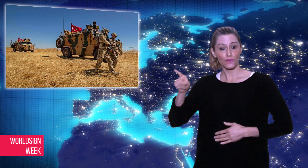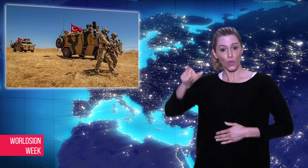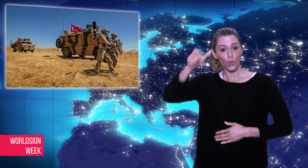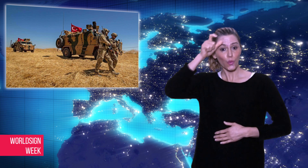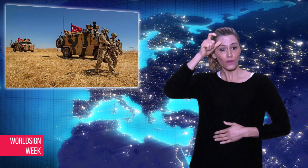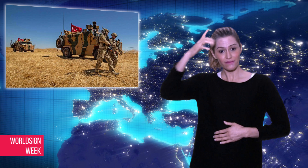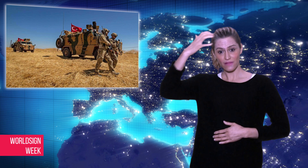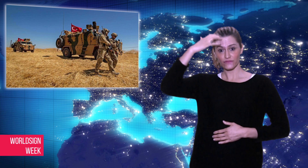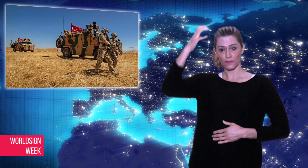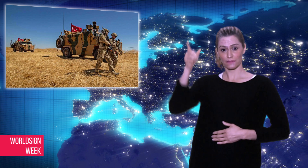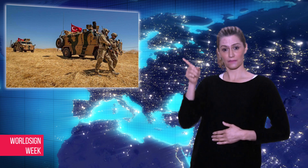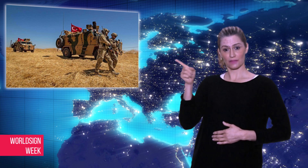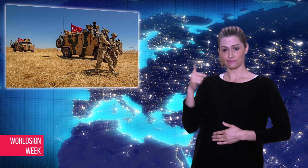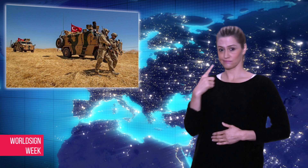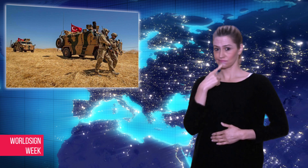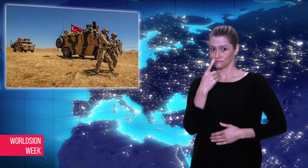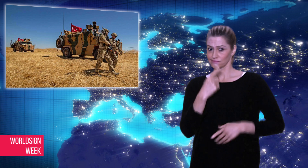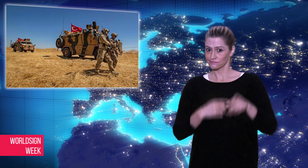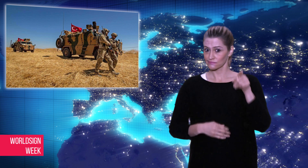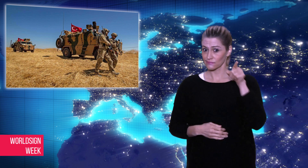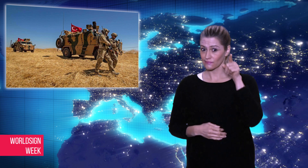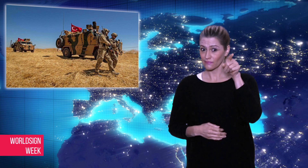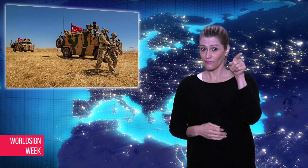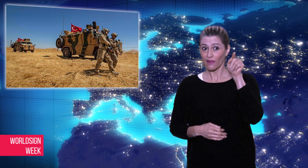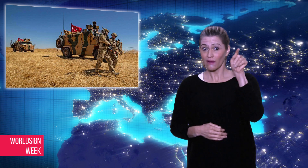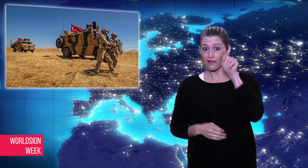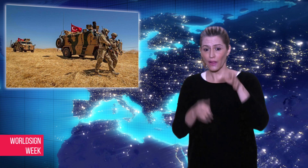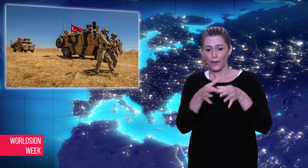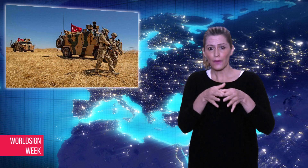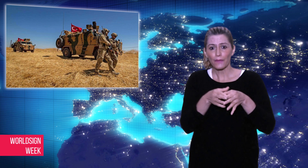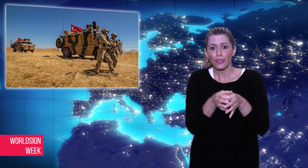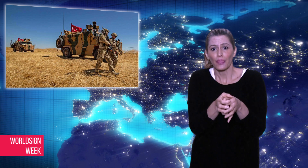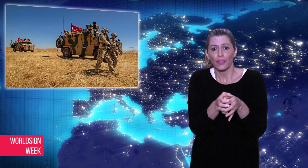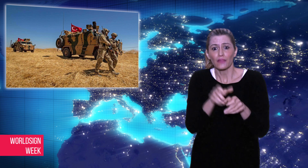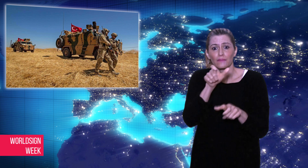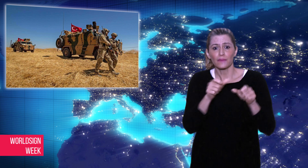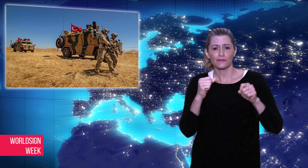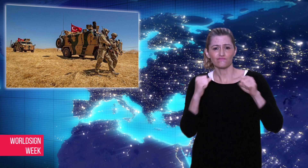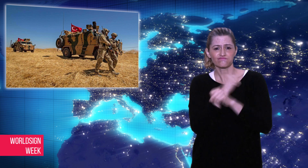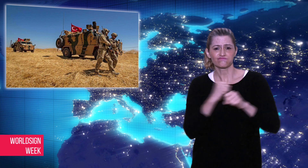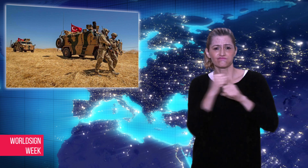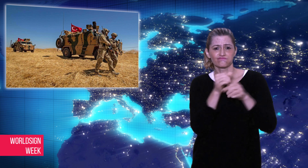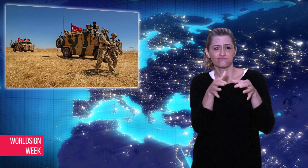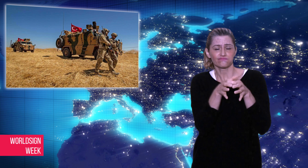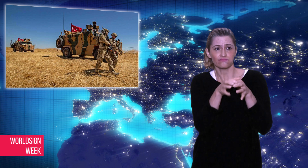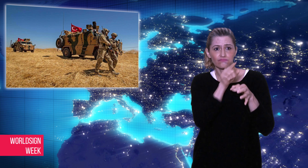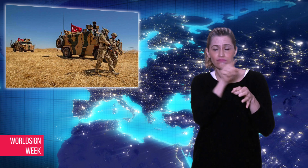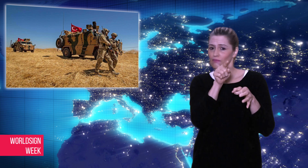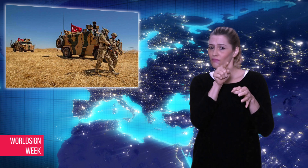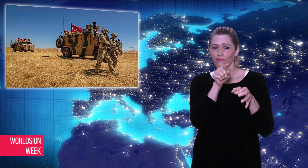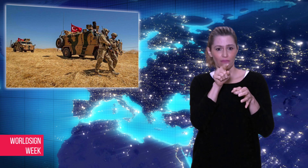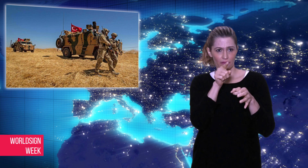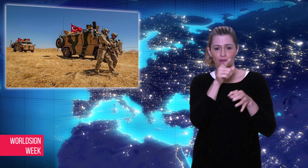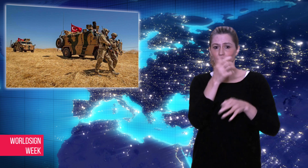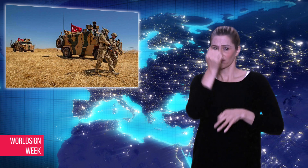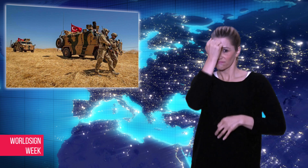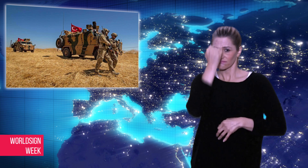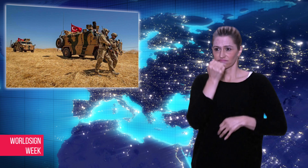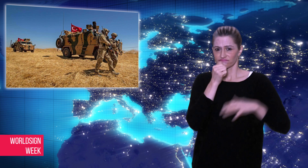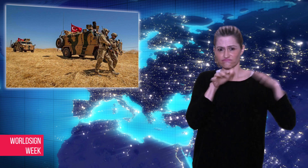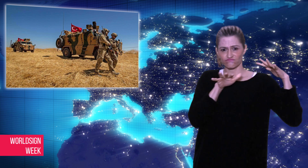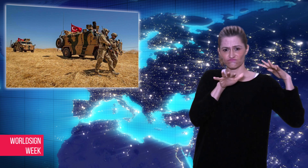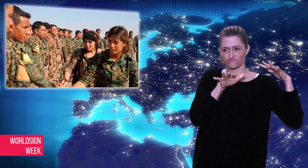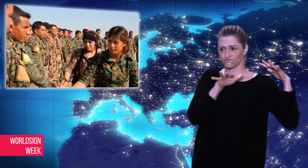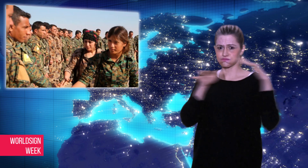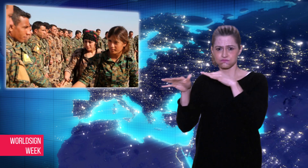The Turkey government stated that it was their